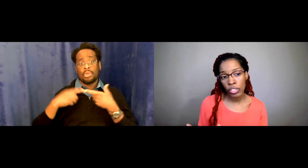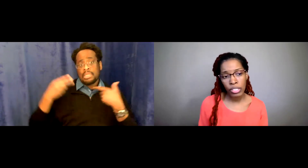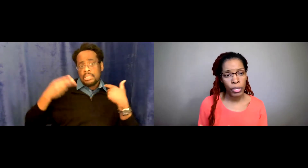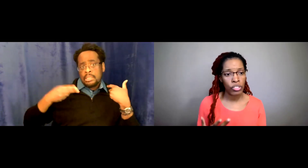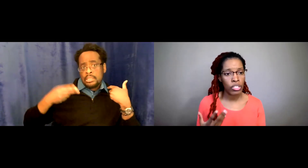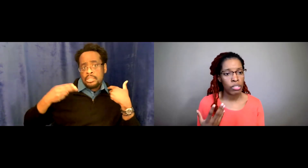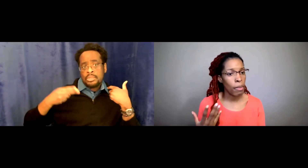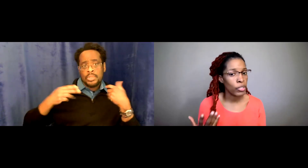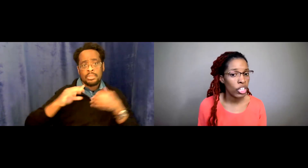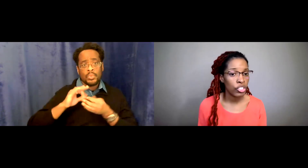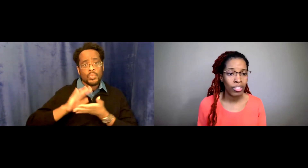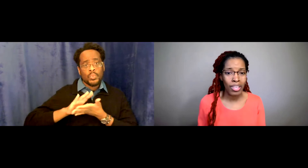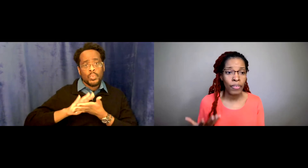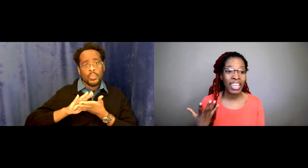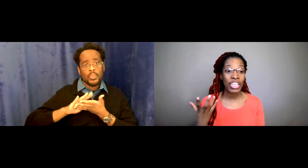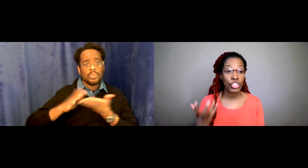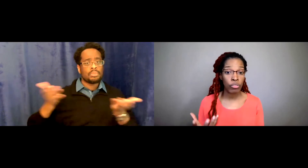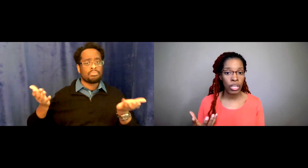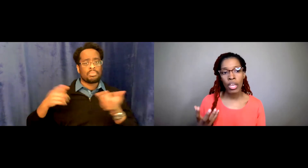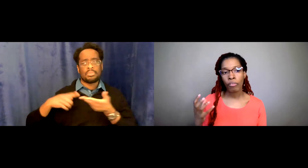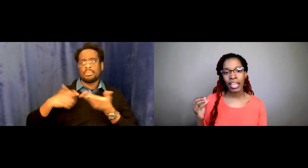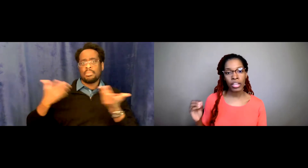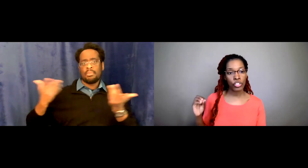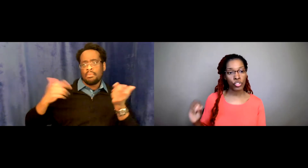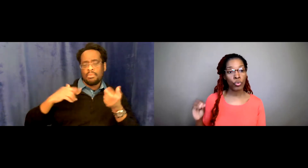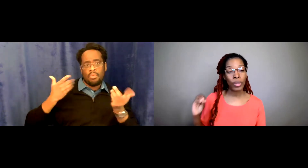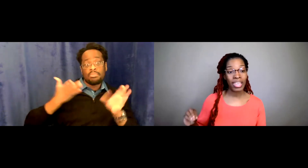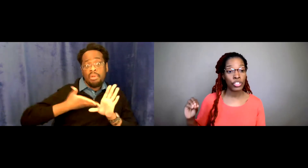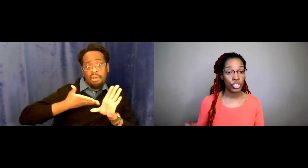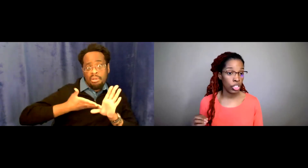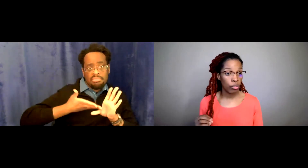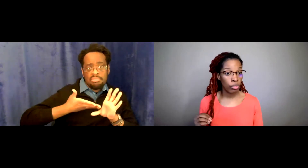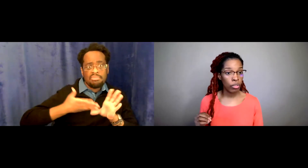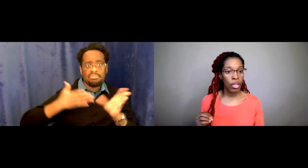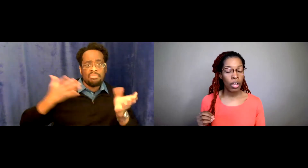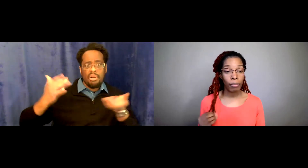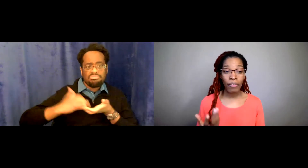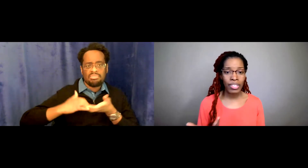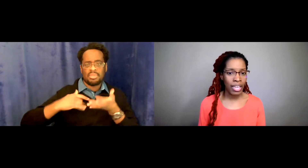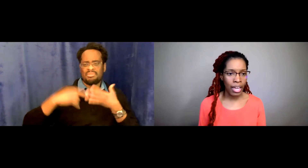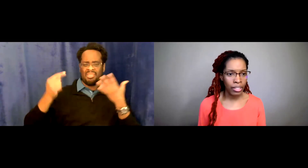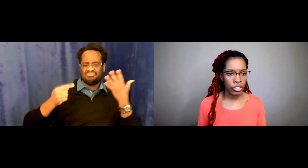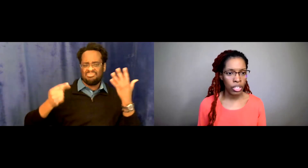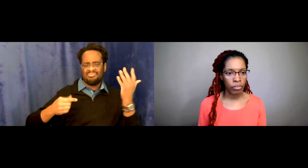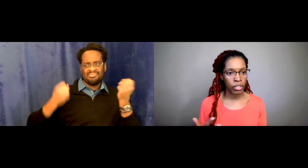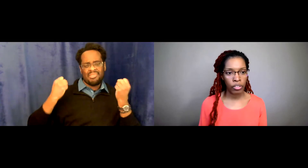expressions maybe gesture even history related to school in general even the psychology of learning